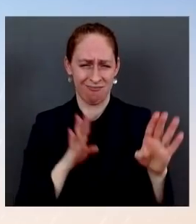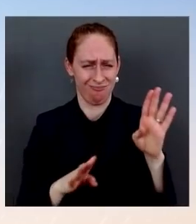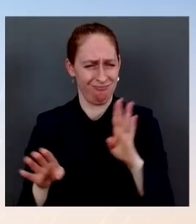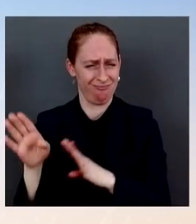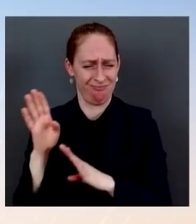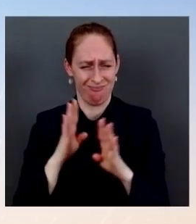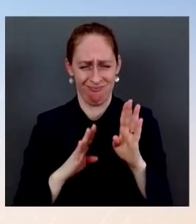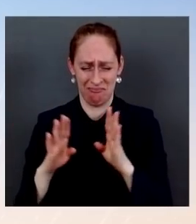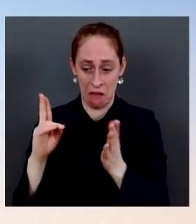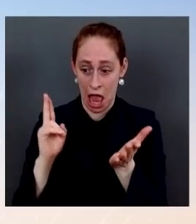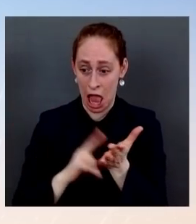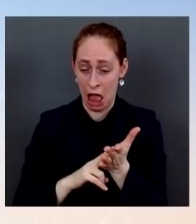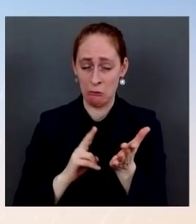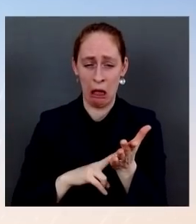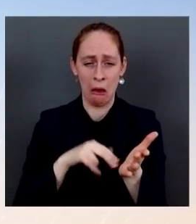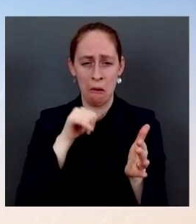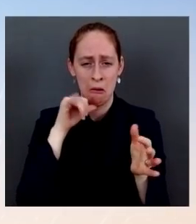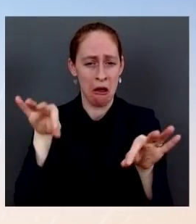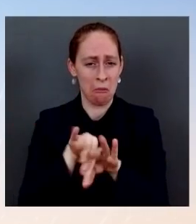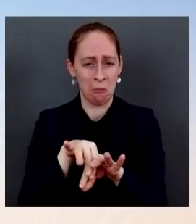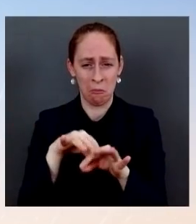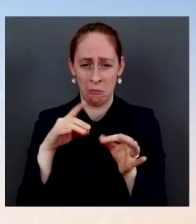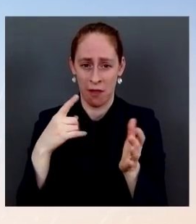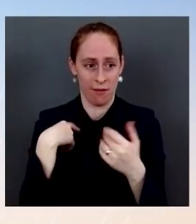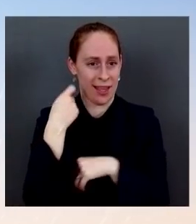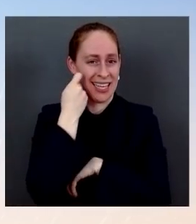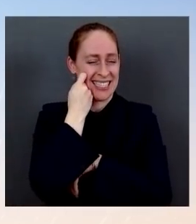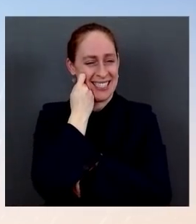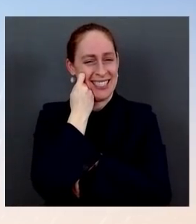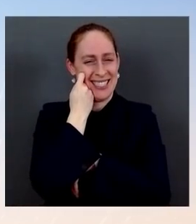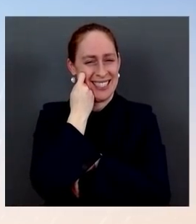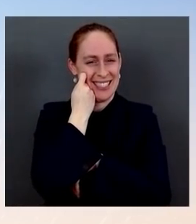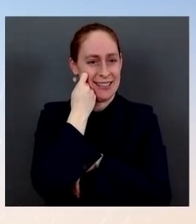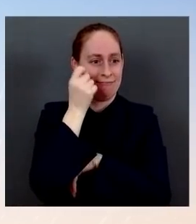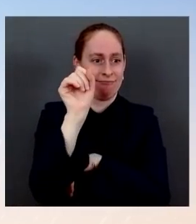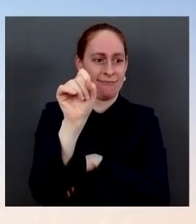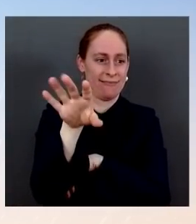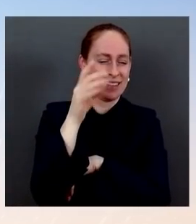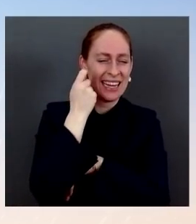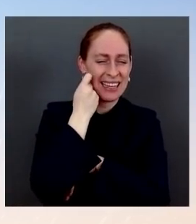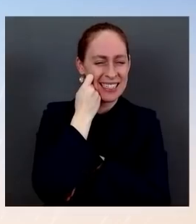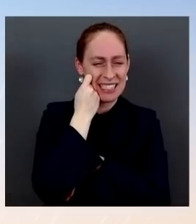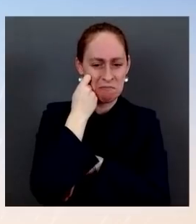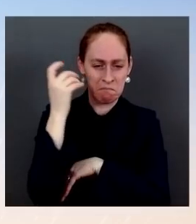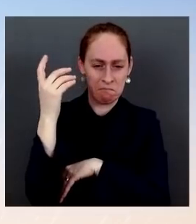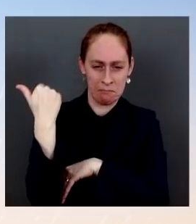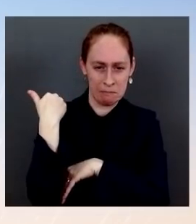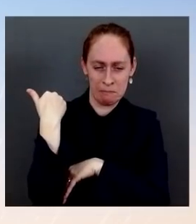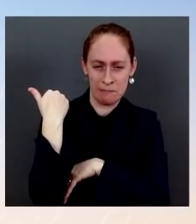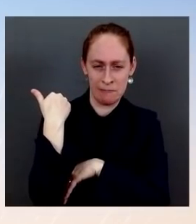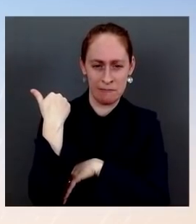or any halt to getting that done and to finalizing that. That's a natural part of the process. What I can tell you, Peter,